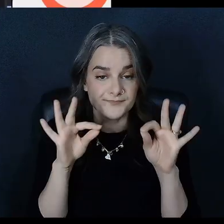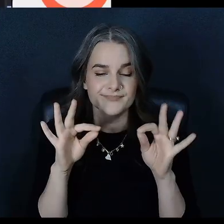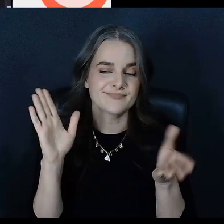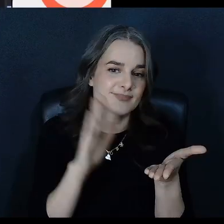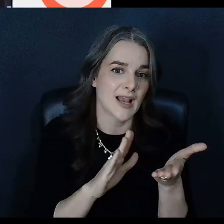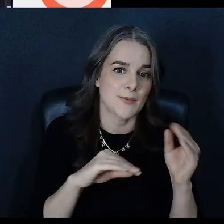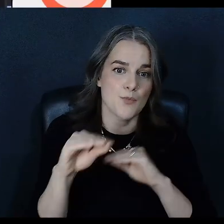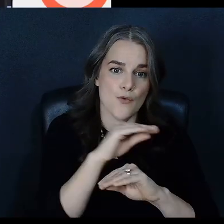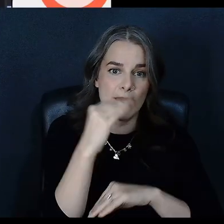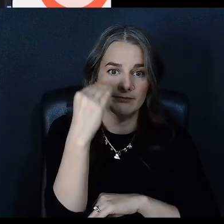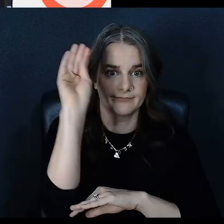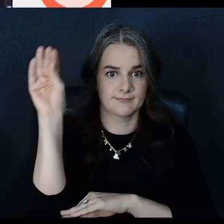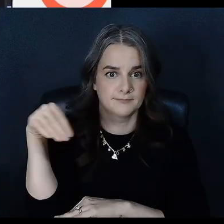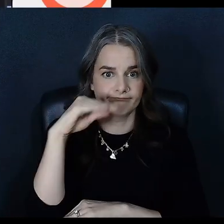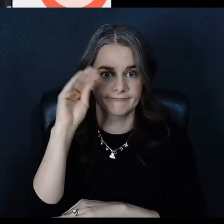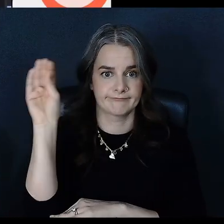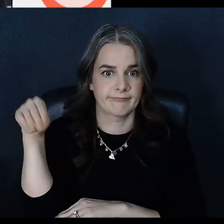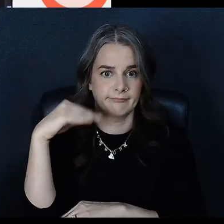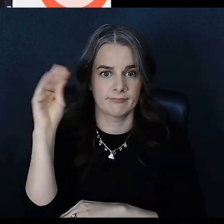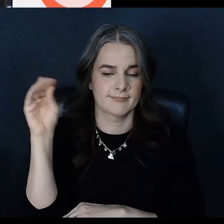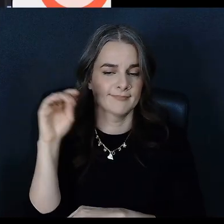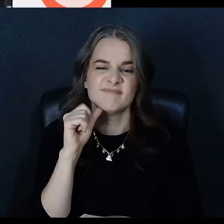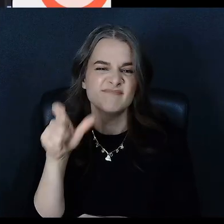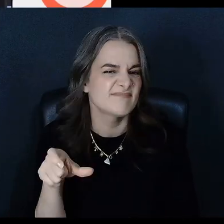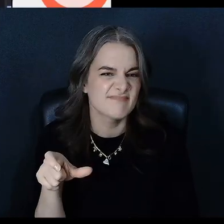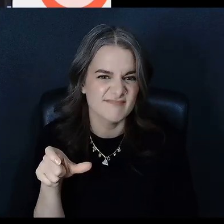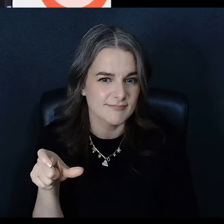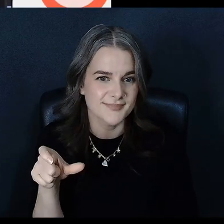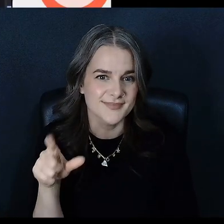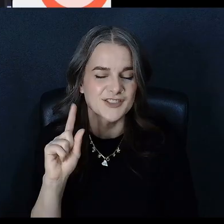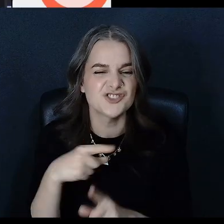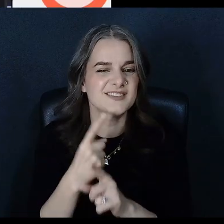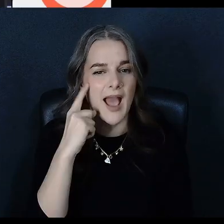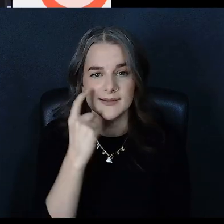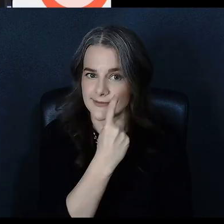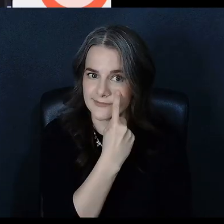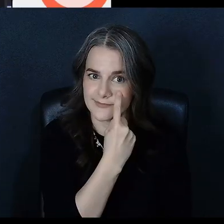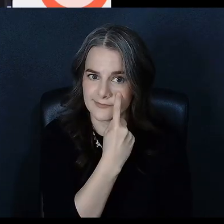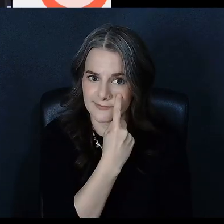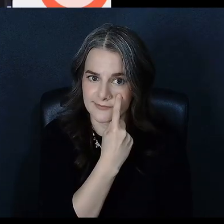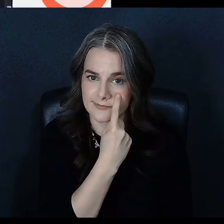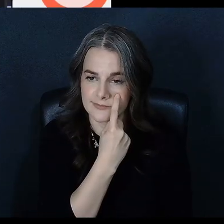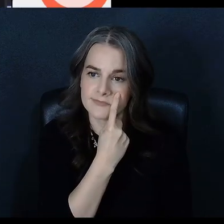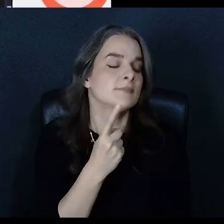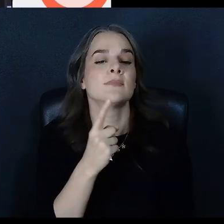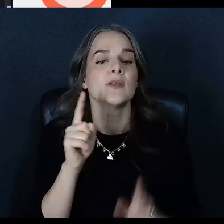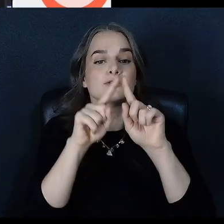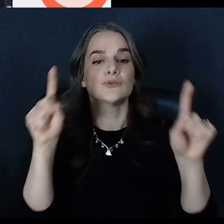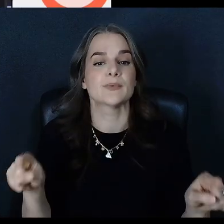because I don't have to move my head anymore. I'm simply moving my eyes to locations on the screen in front of me, and I'm